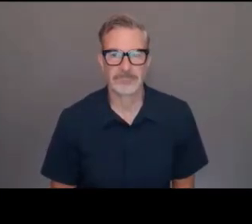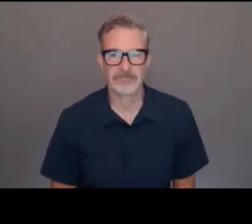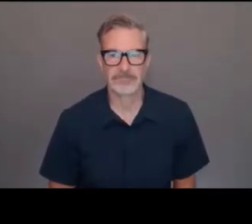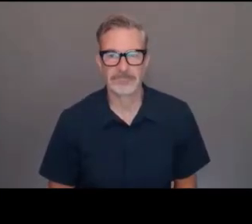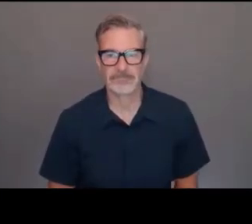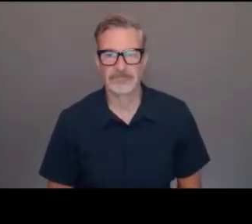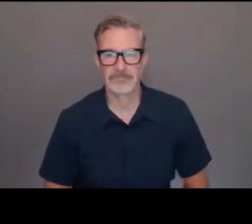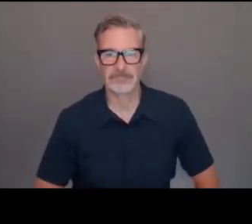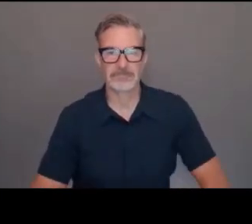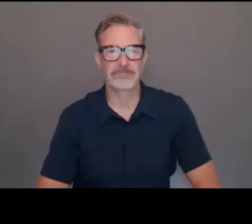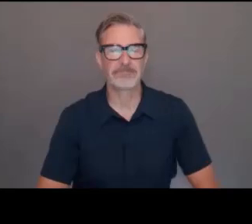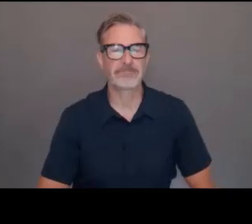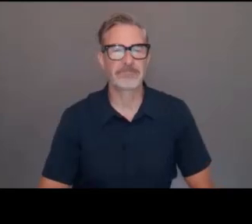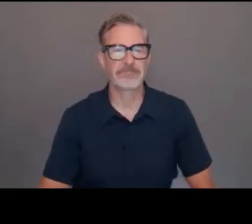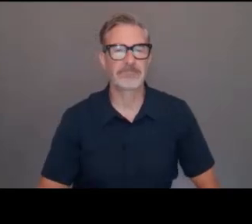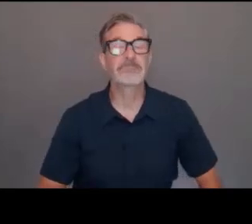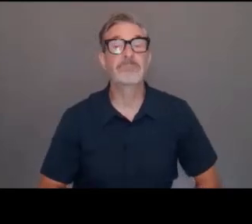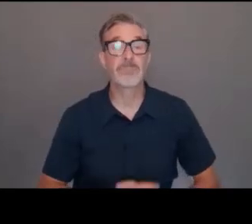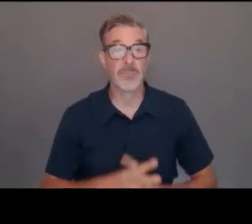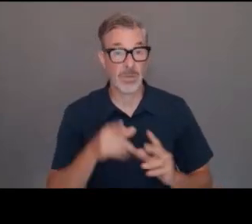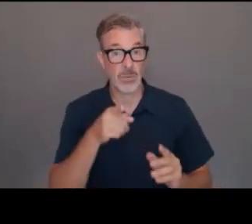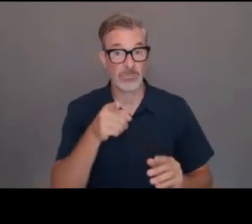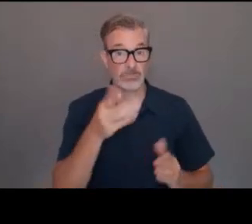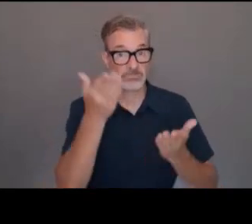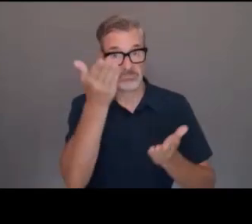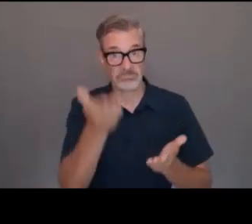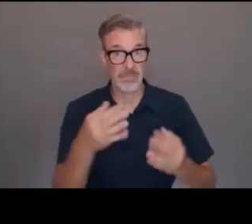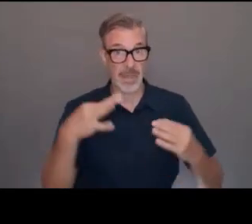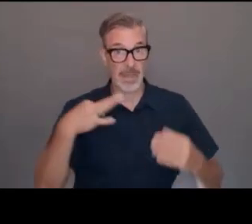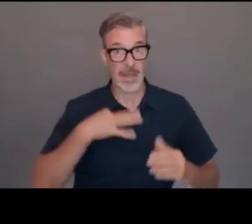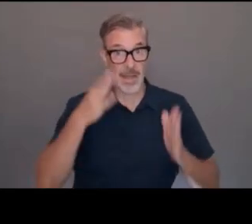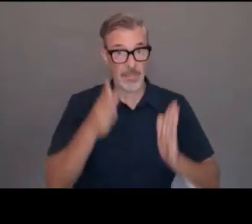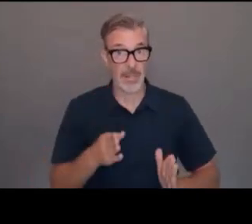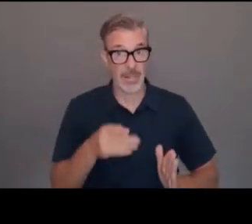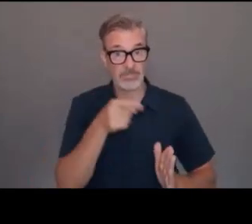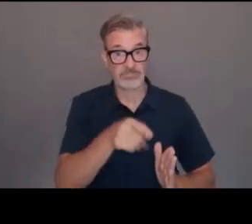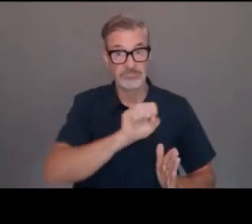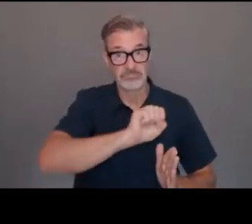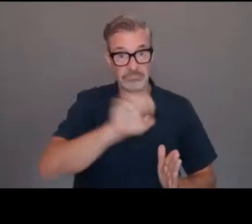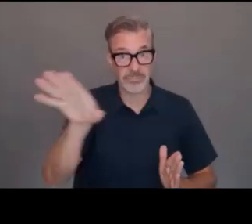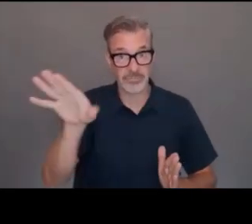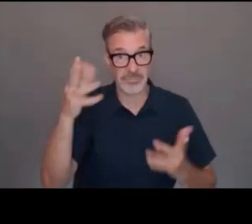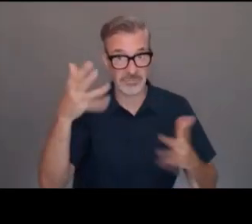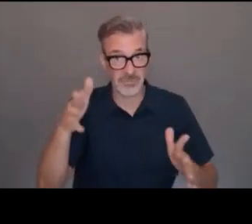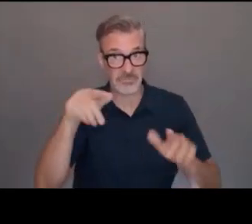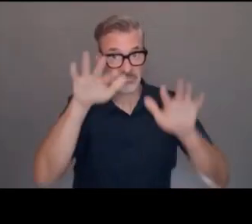So, once an applicant has uploaded all of their support material,